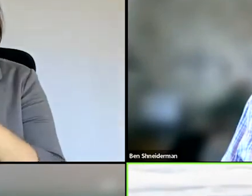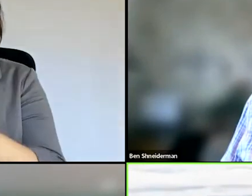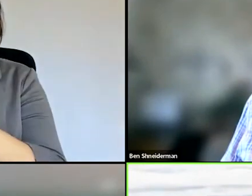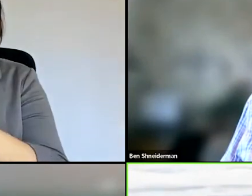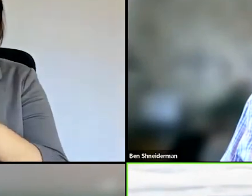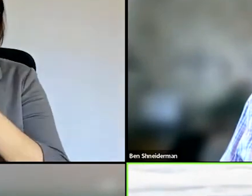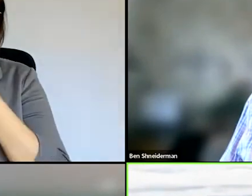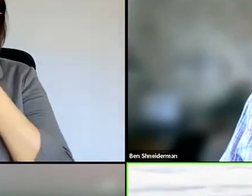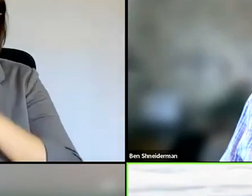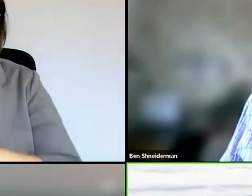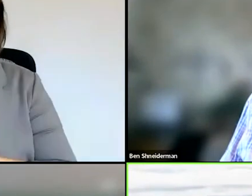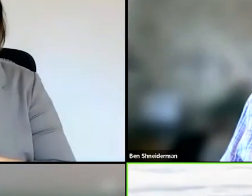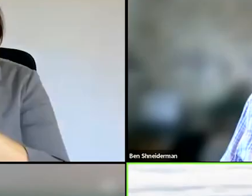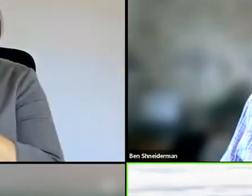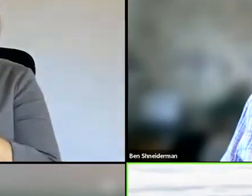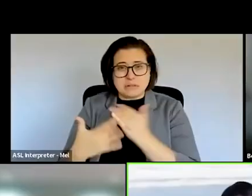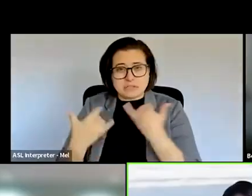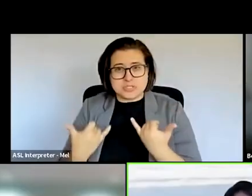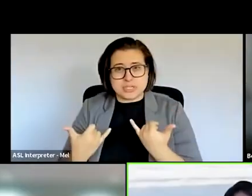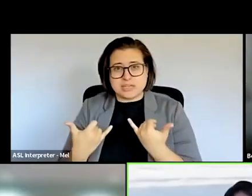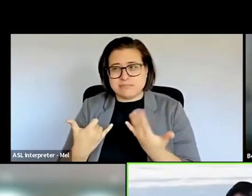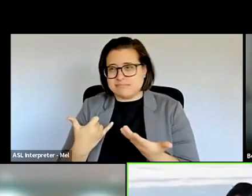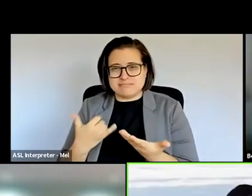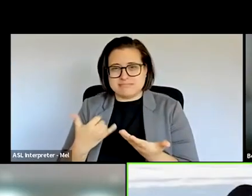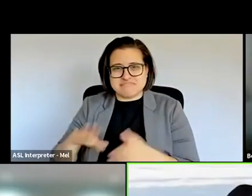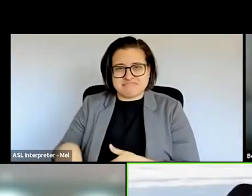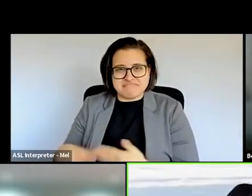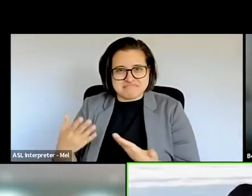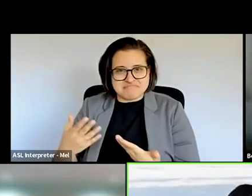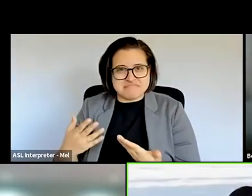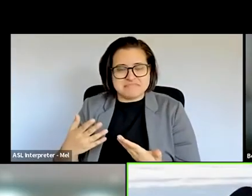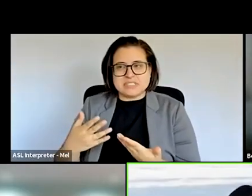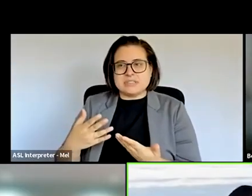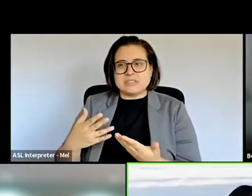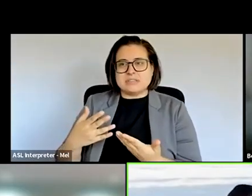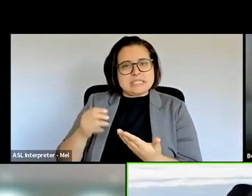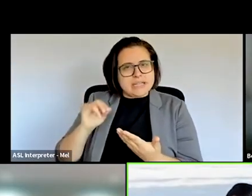It is not about the technology we have today and if you just look at what has happened in the last